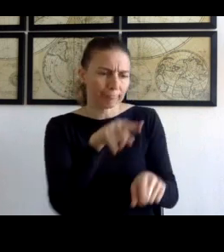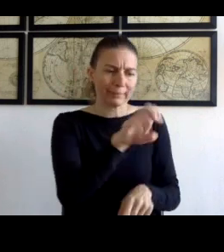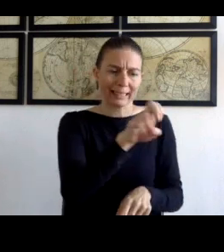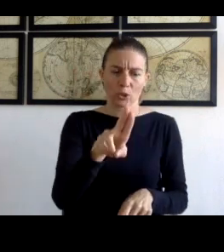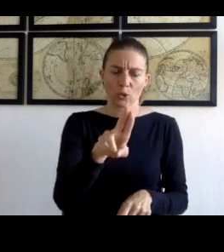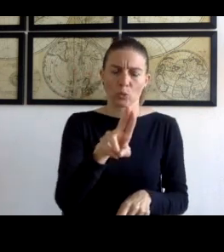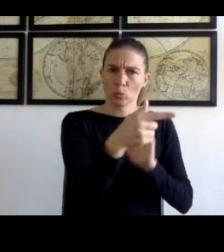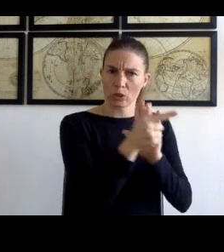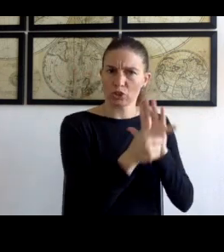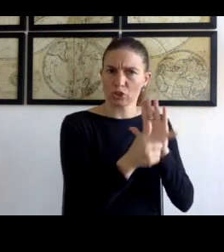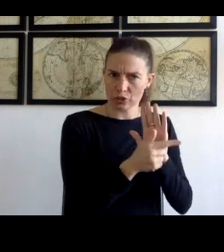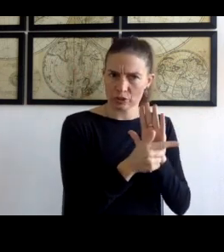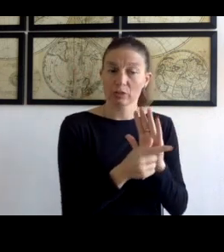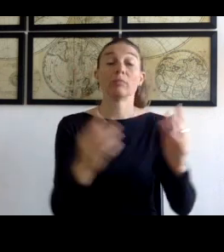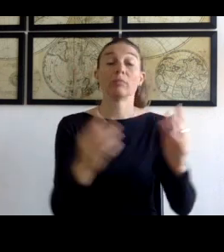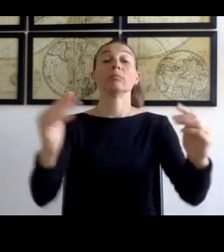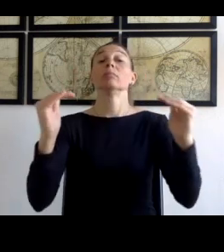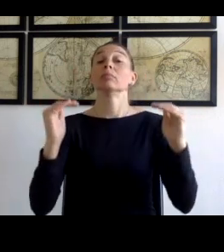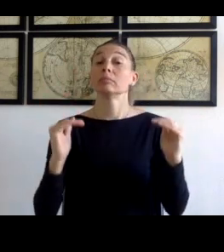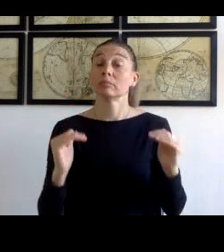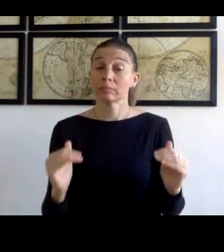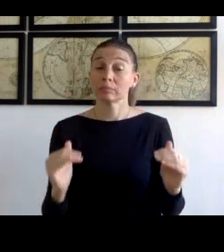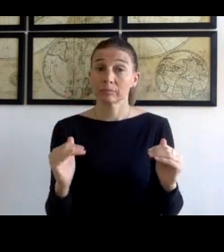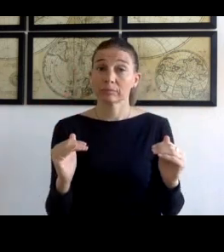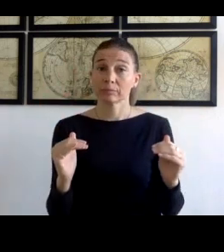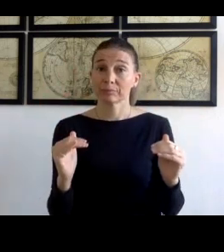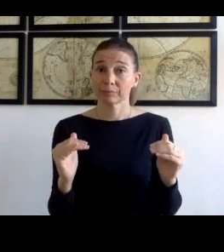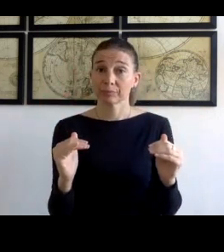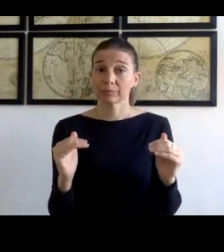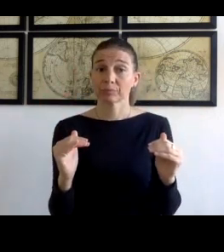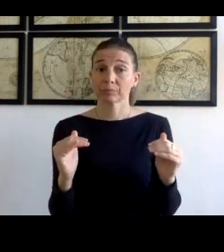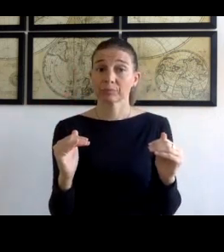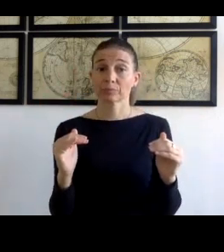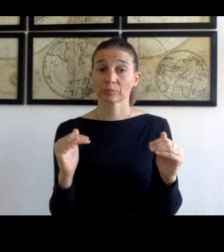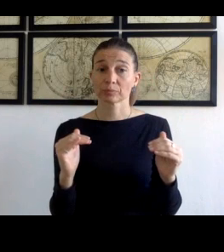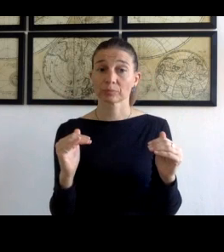And we'll present you as well with the enforcement of the legislation